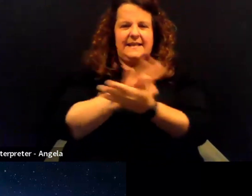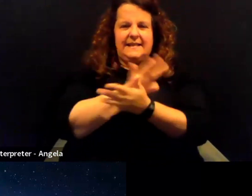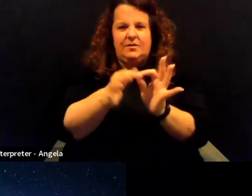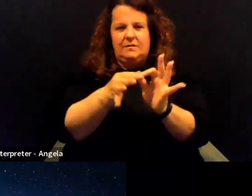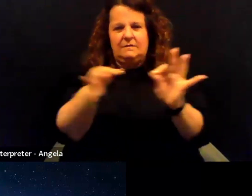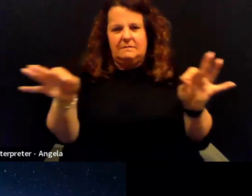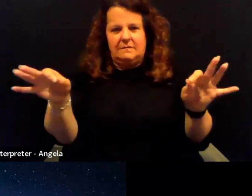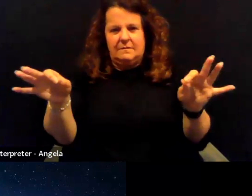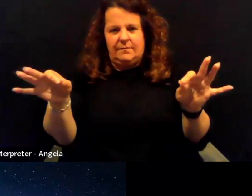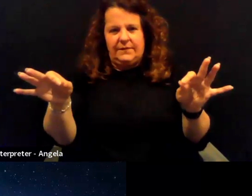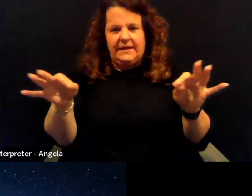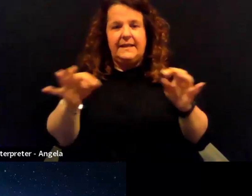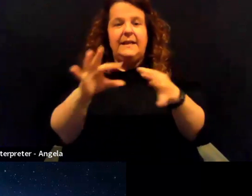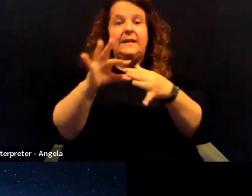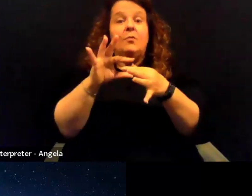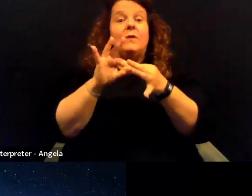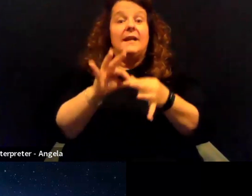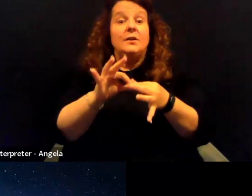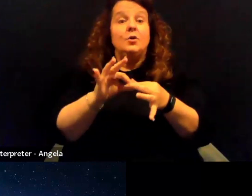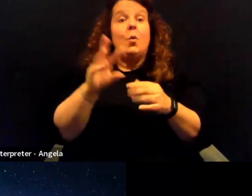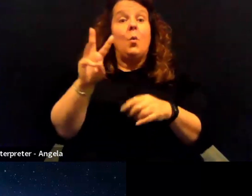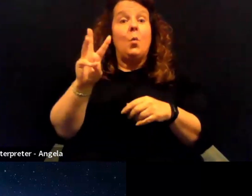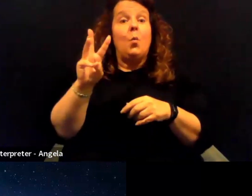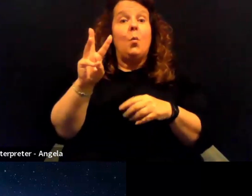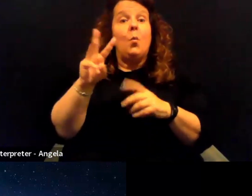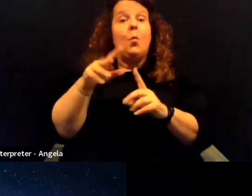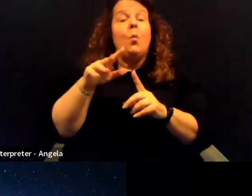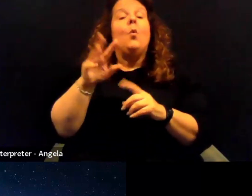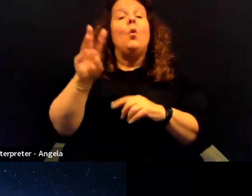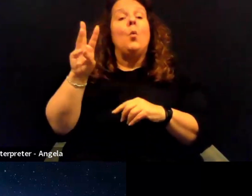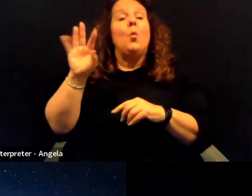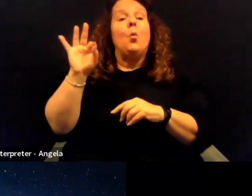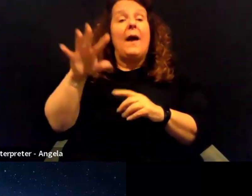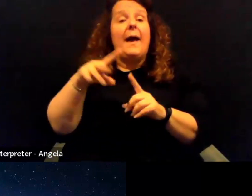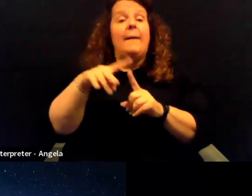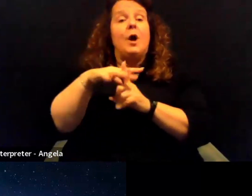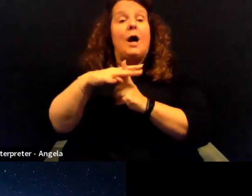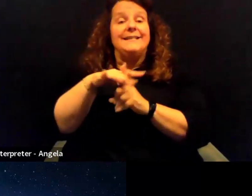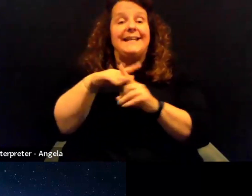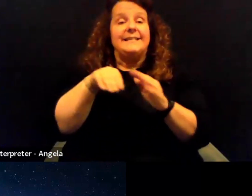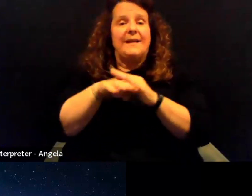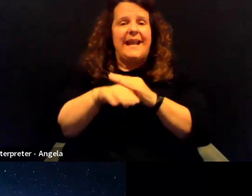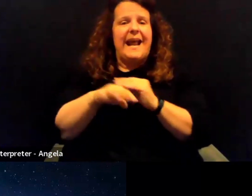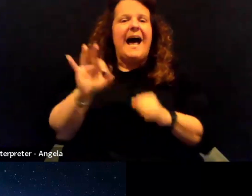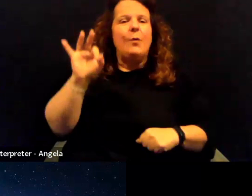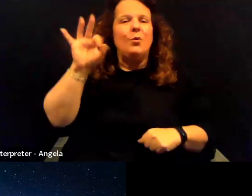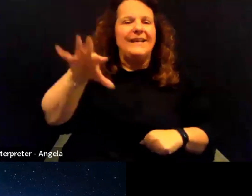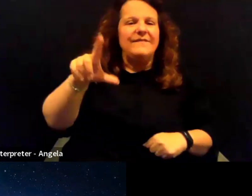to web content accessibility guidelines. I'm going to drop that link and I'm going to send them a couple other resources with some